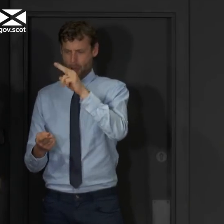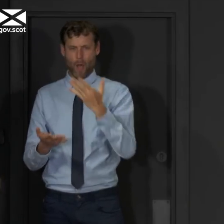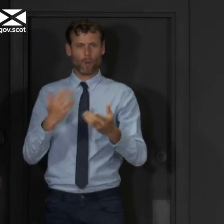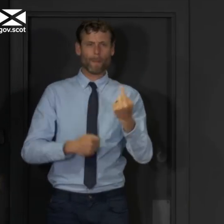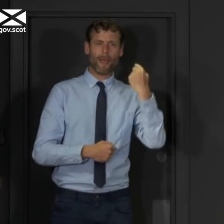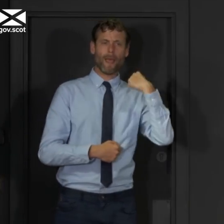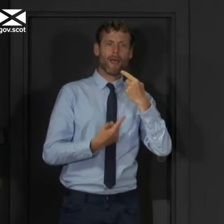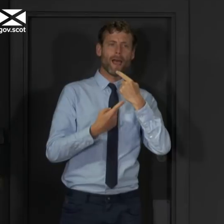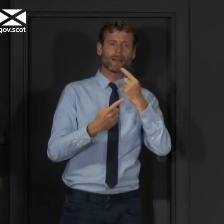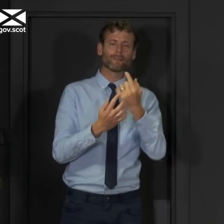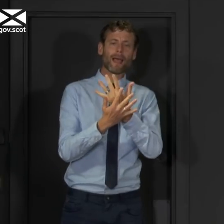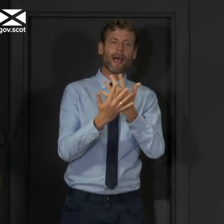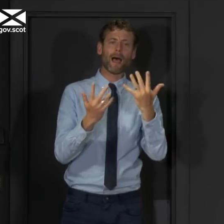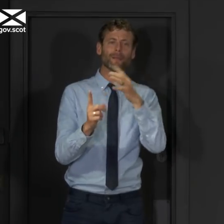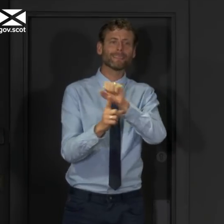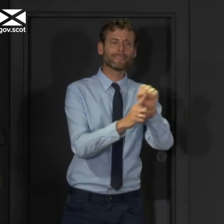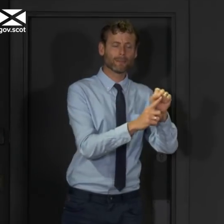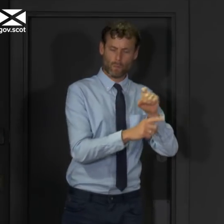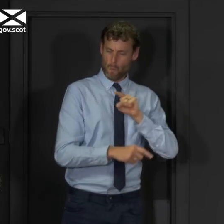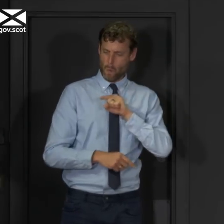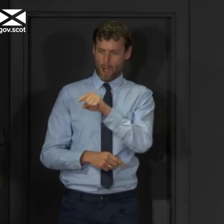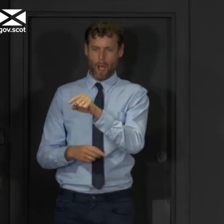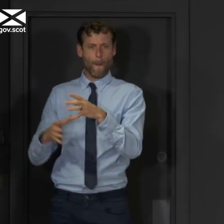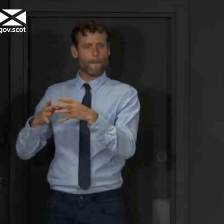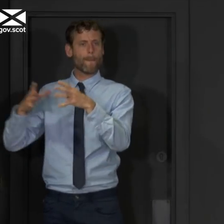new cases here each day. That is because our daily figures don't yet